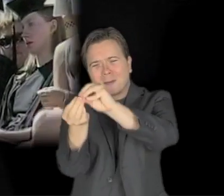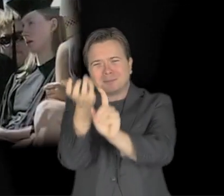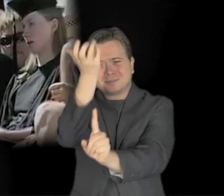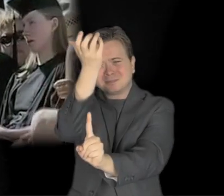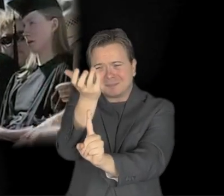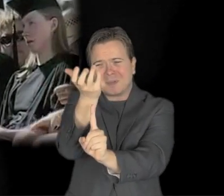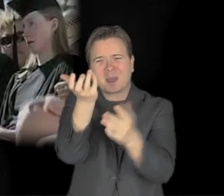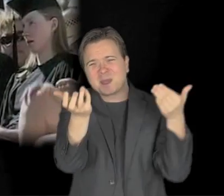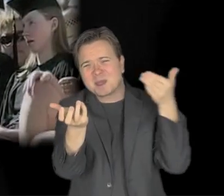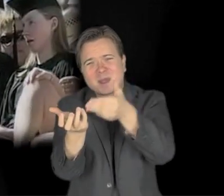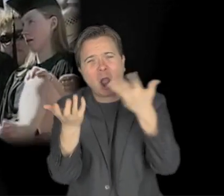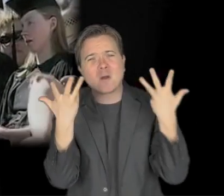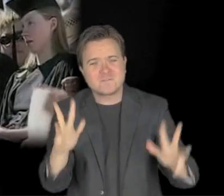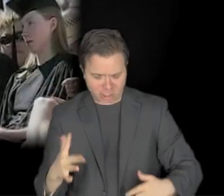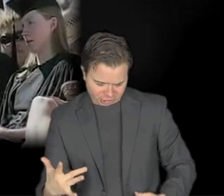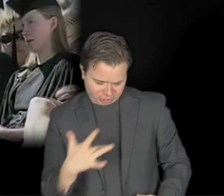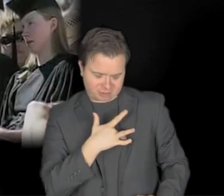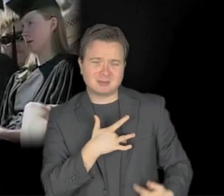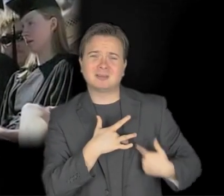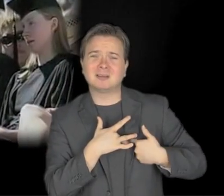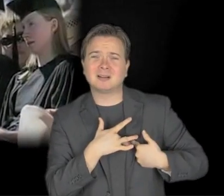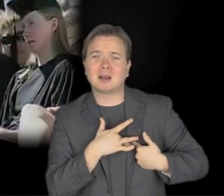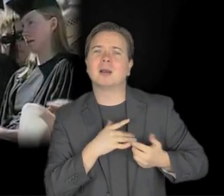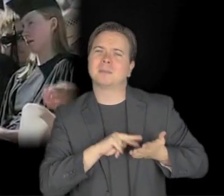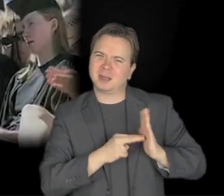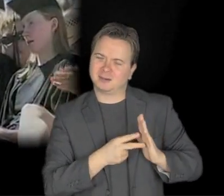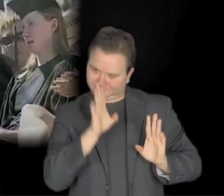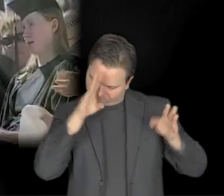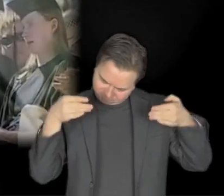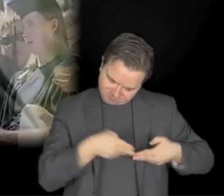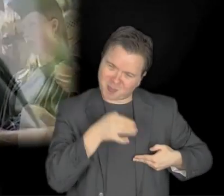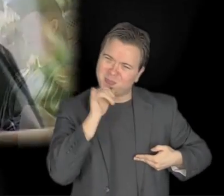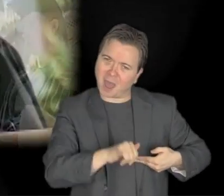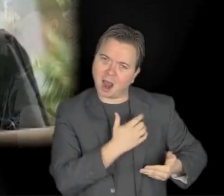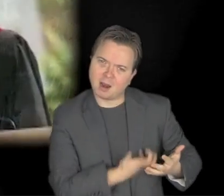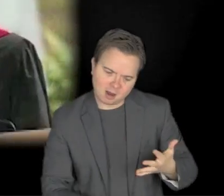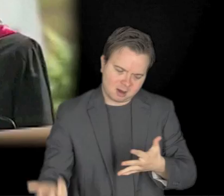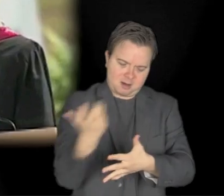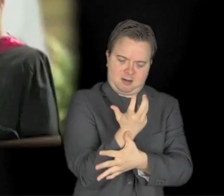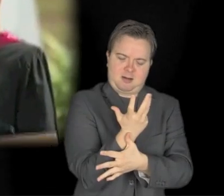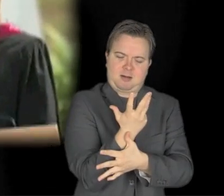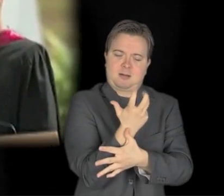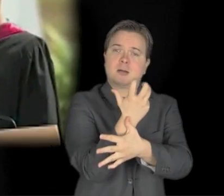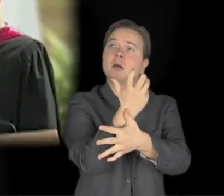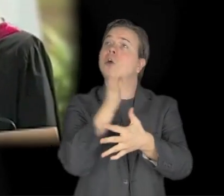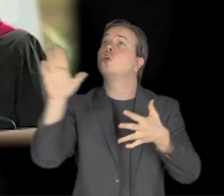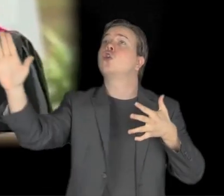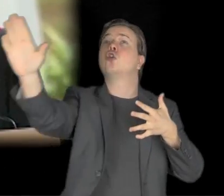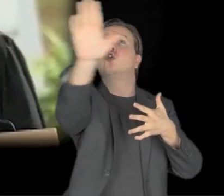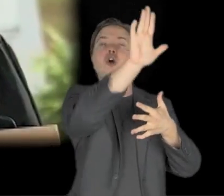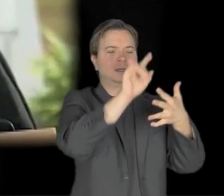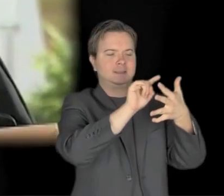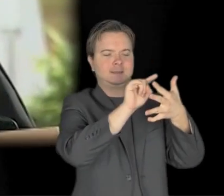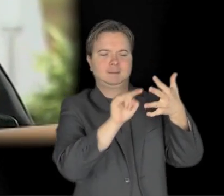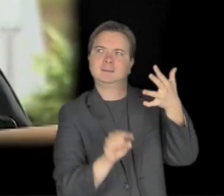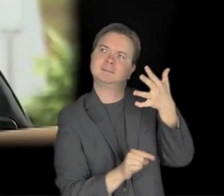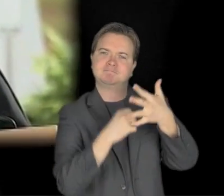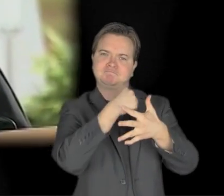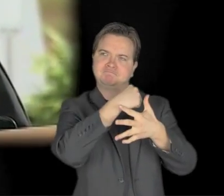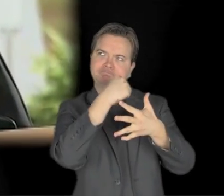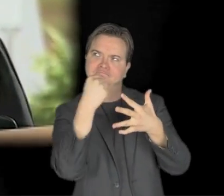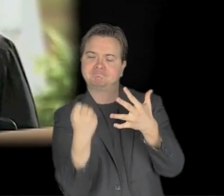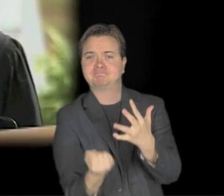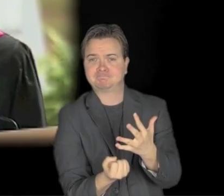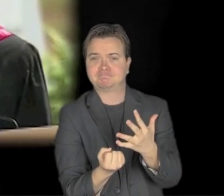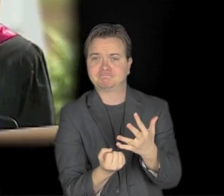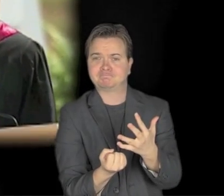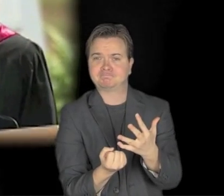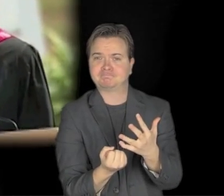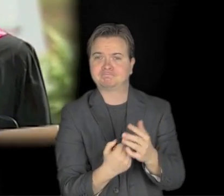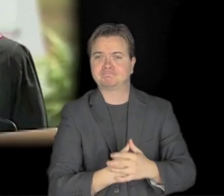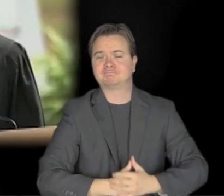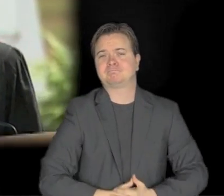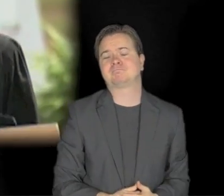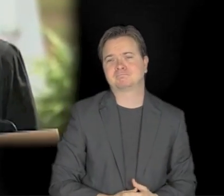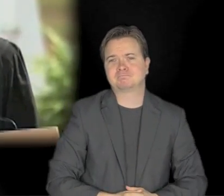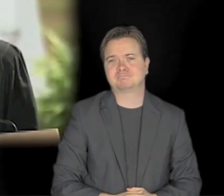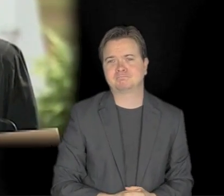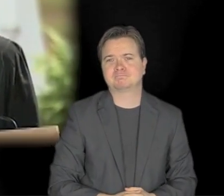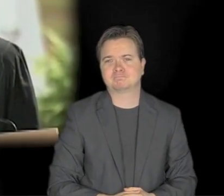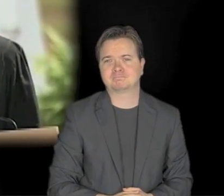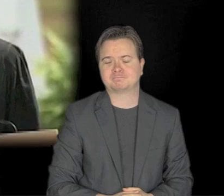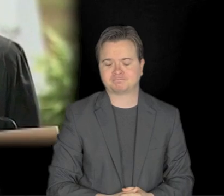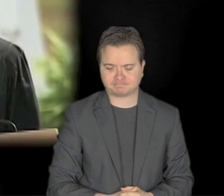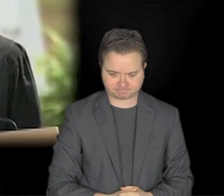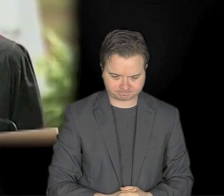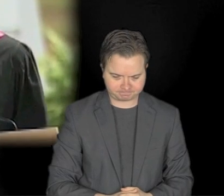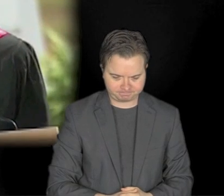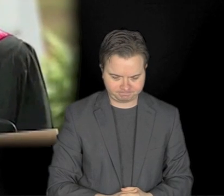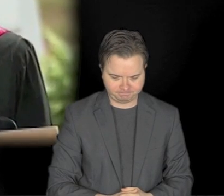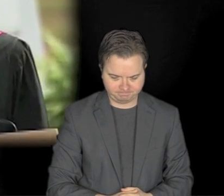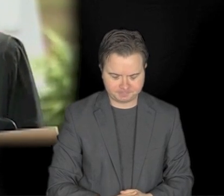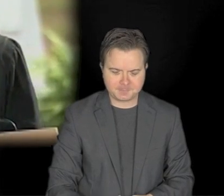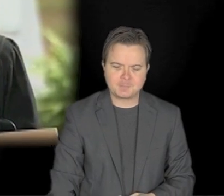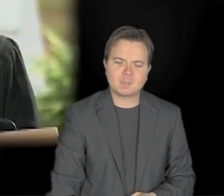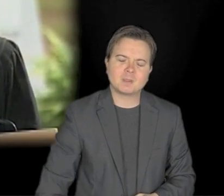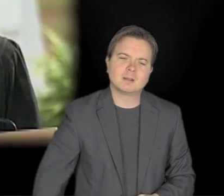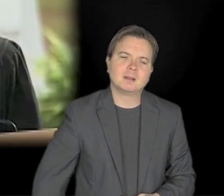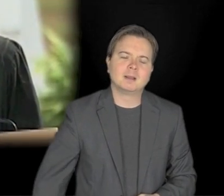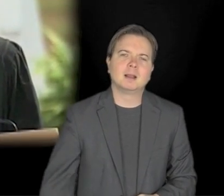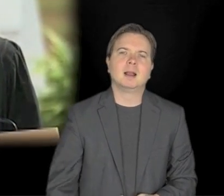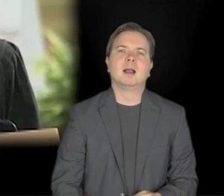Everything else is secondary.